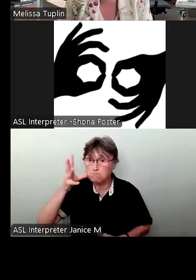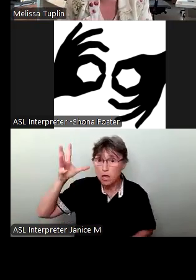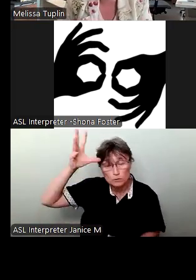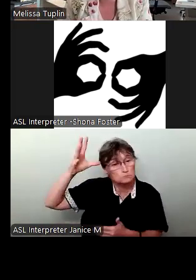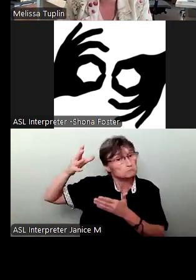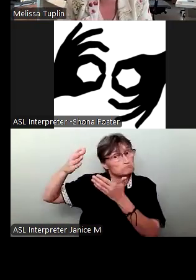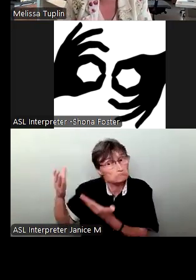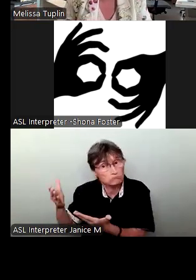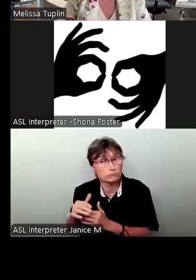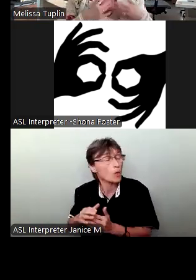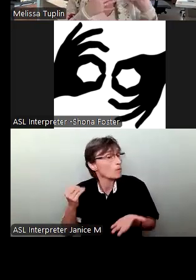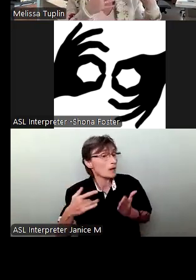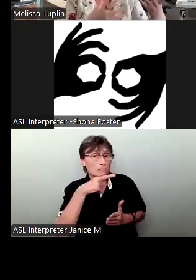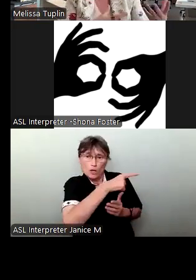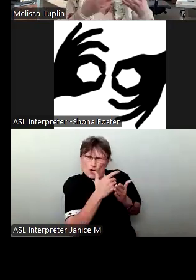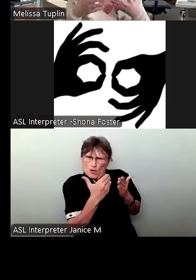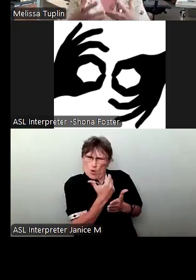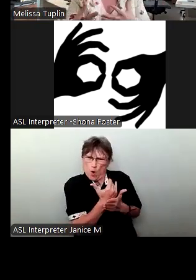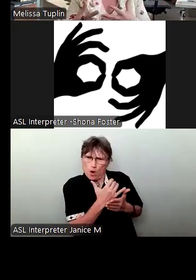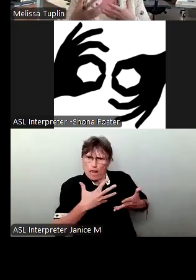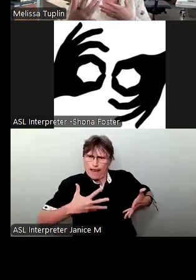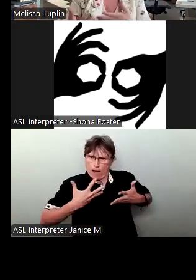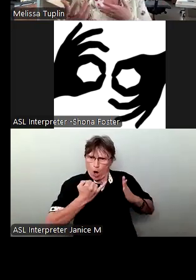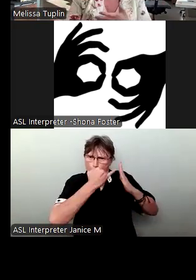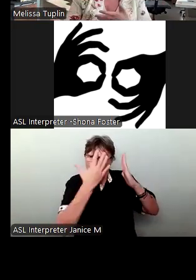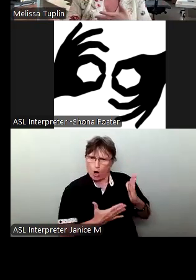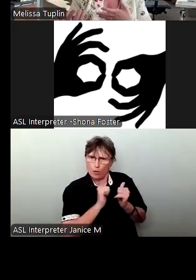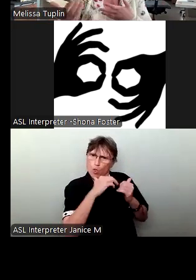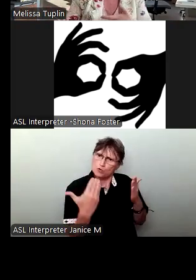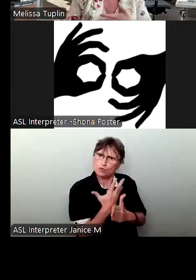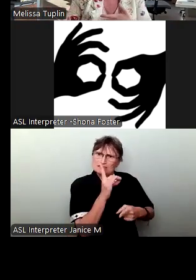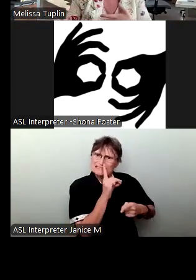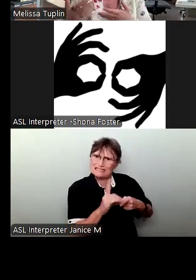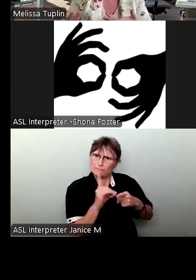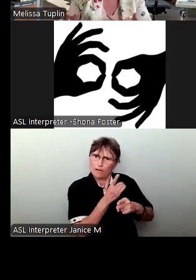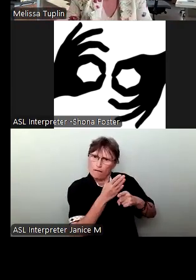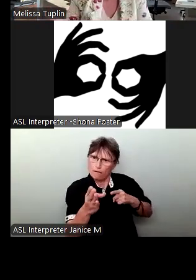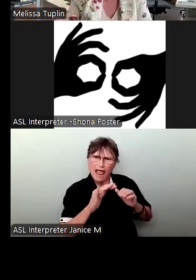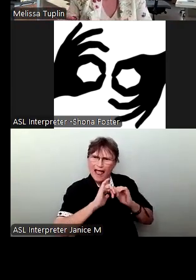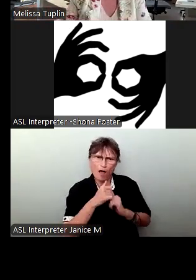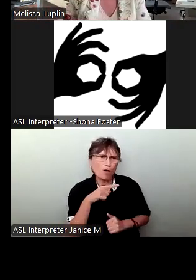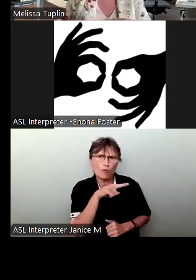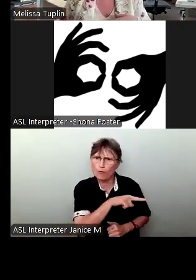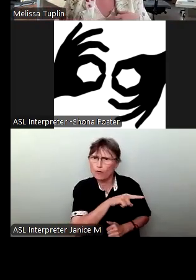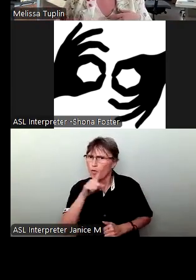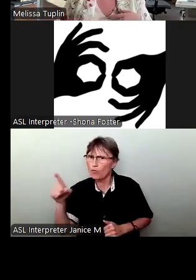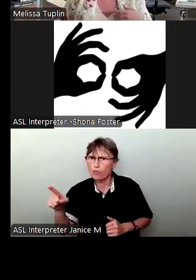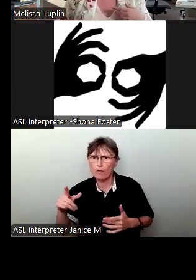particular discipline. How are they experiencing a better life in Calgary because of your work?